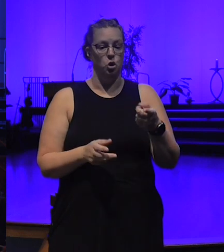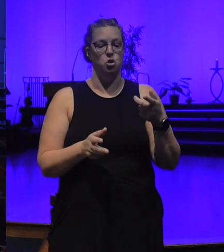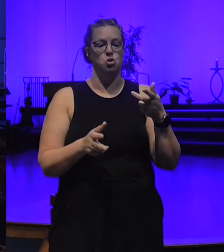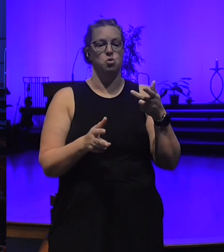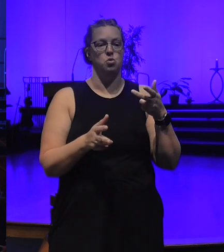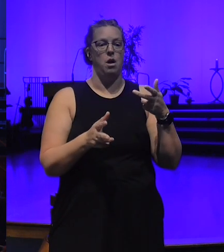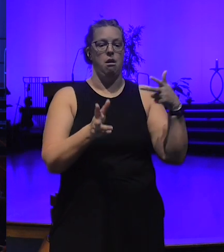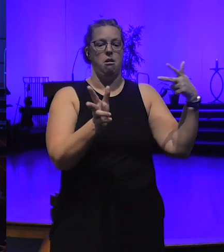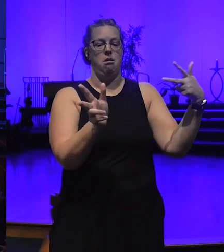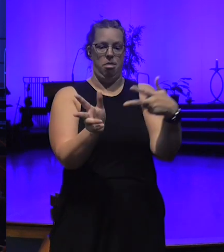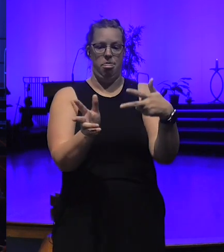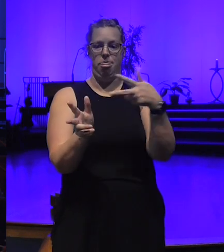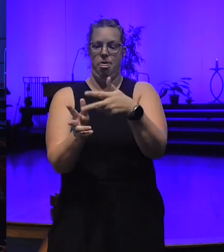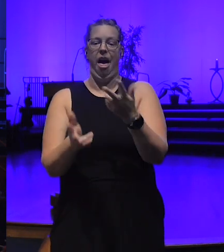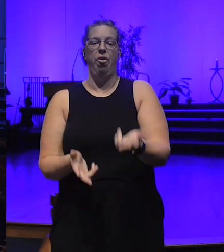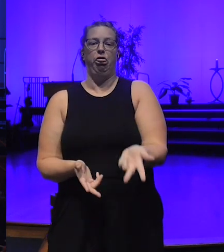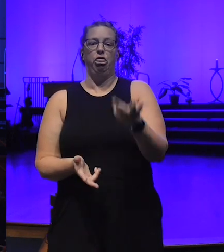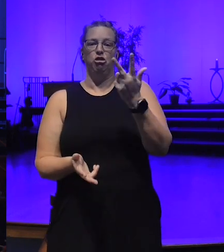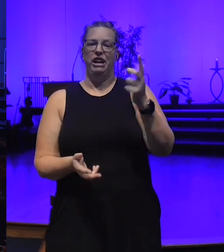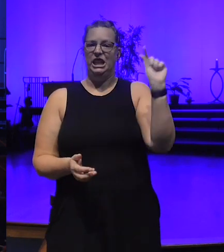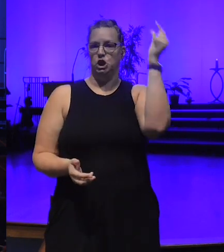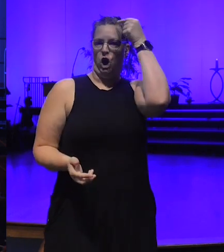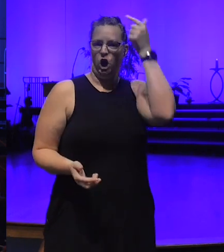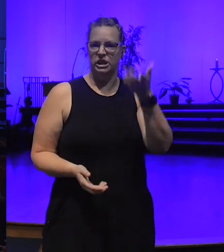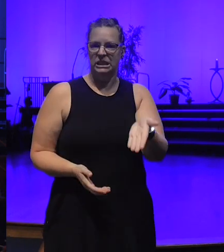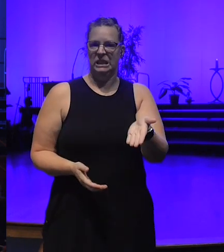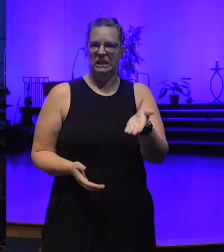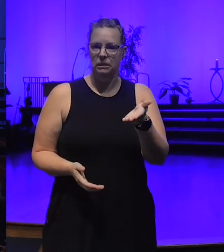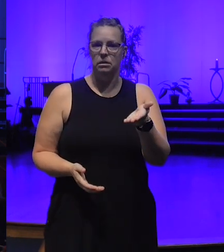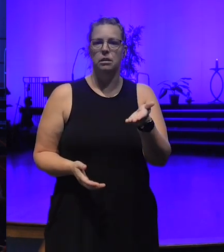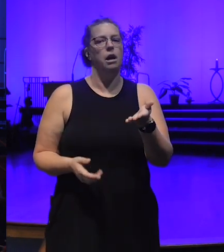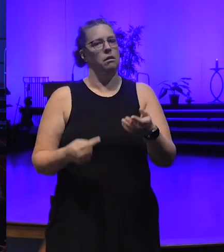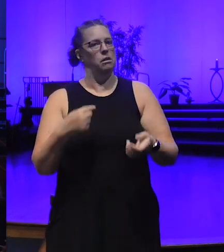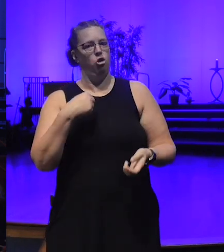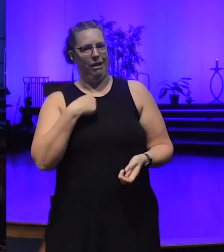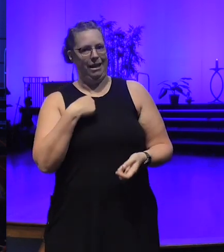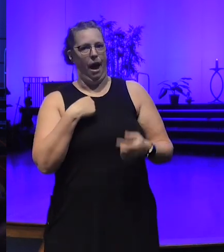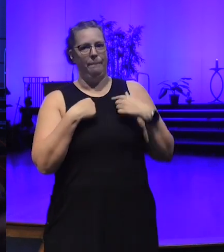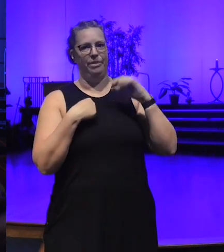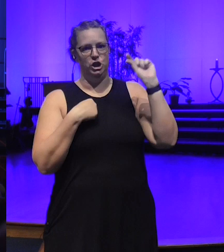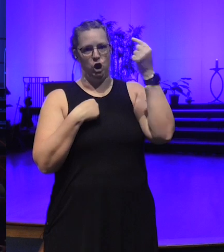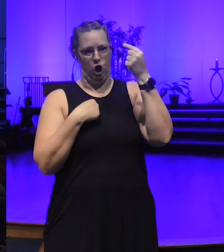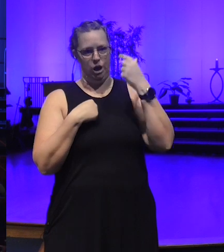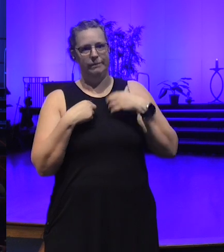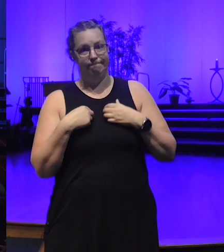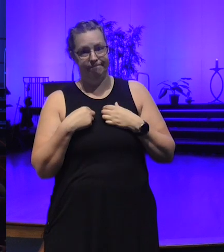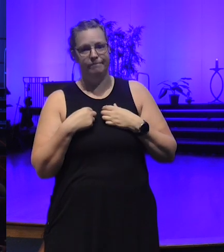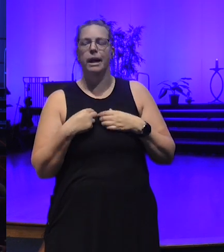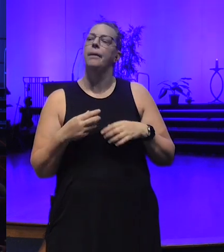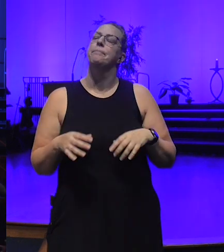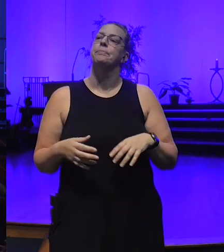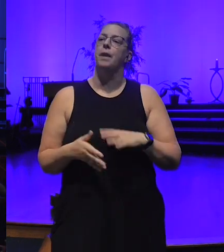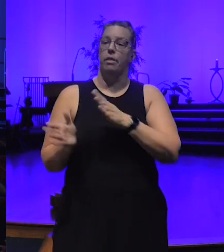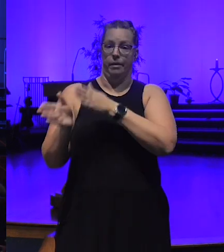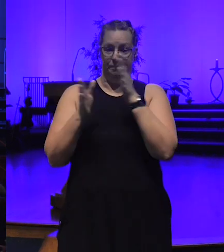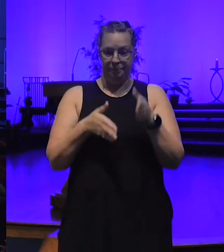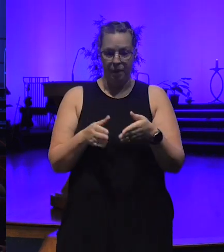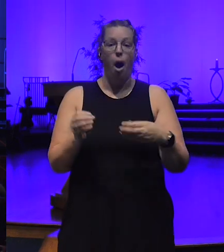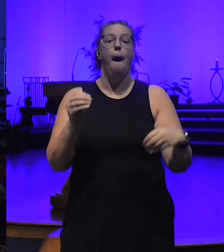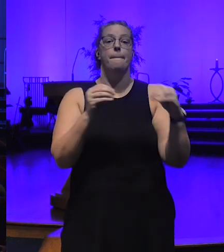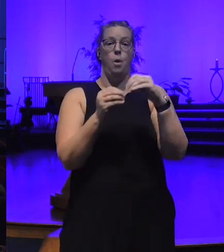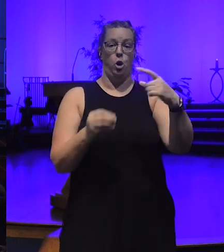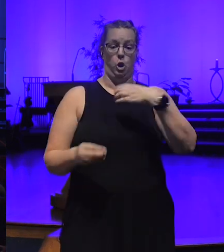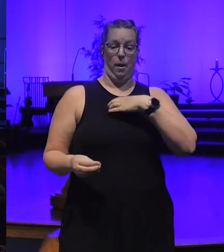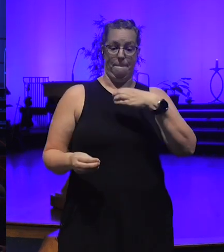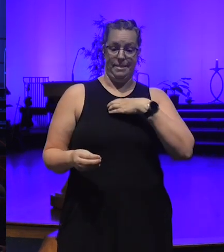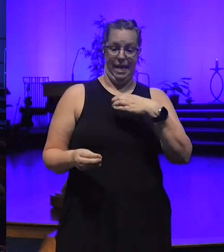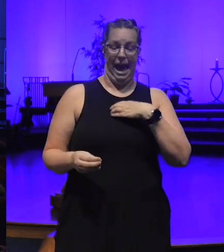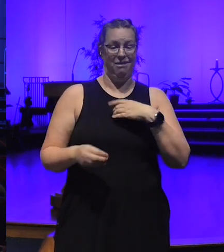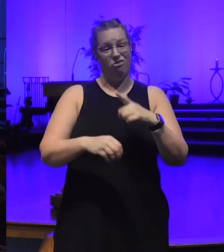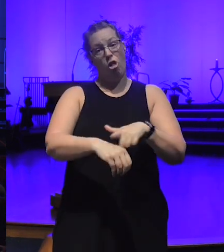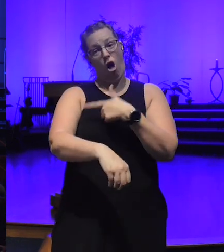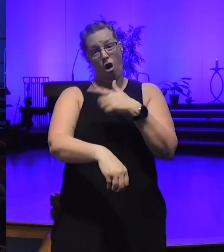luck the more you complain the longer it's going to take it's the old school water fountain rule